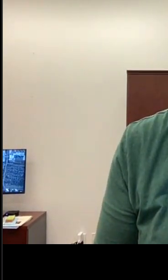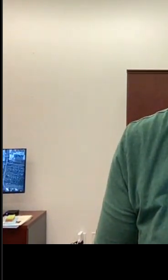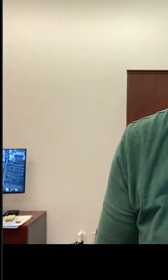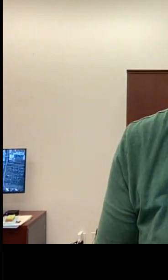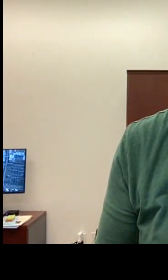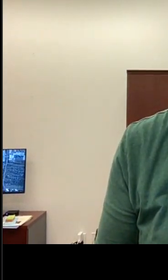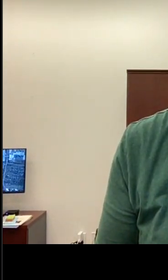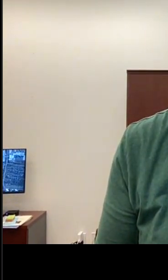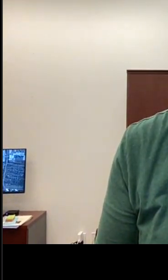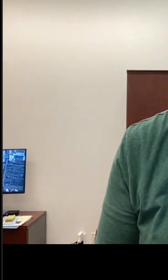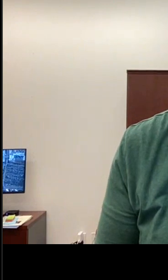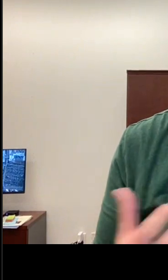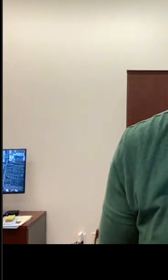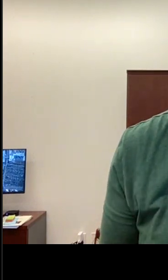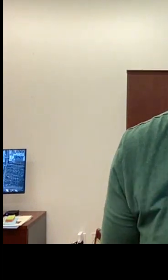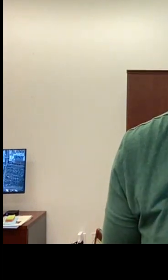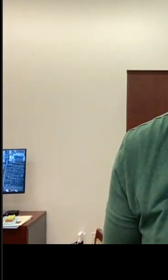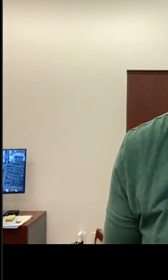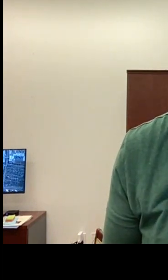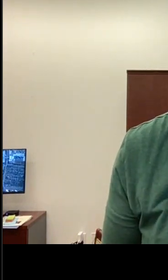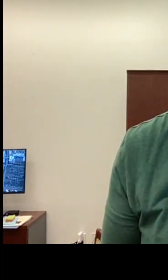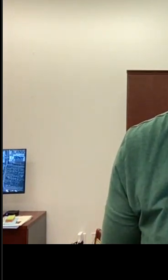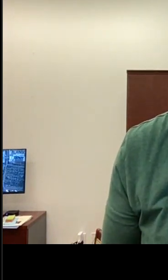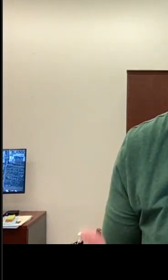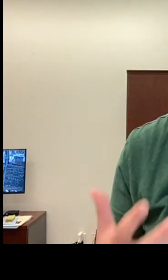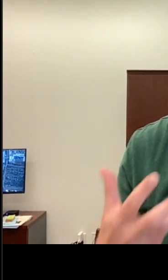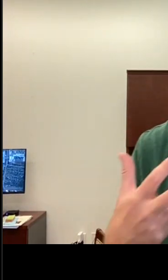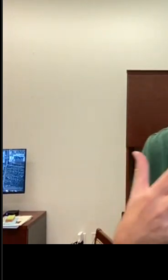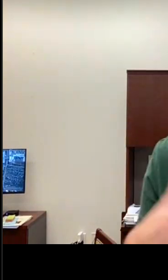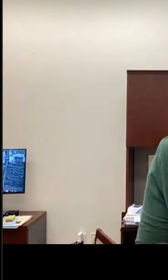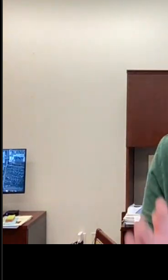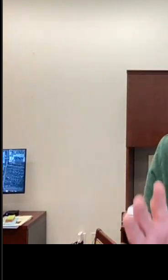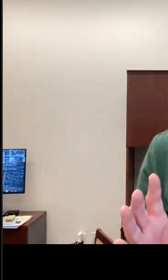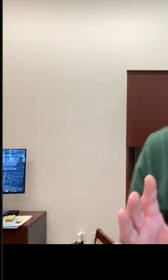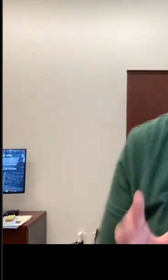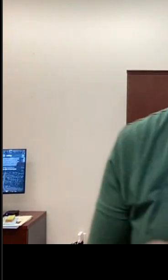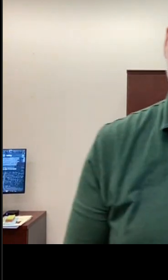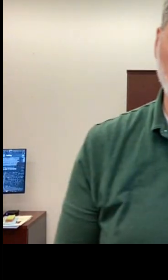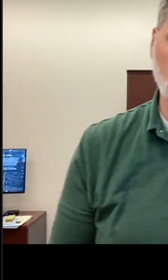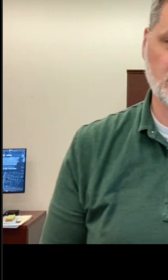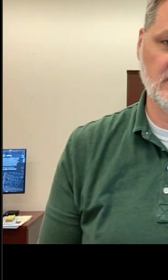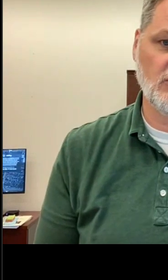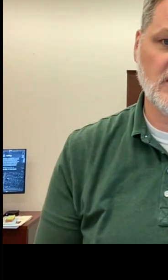often, but they never debate belonging. Often it's an entry point to ask the question,